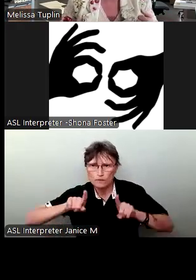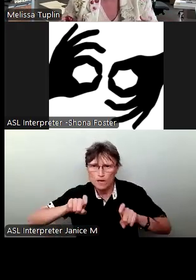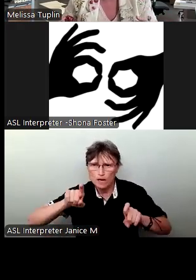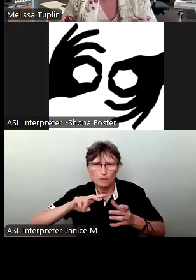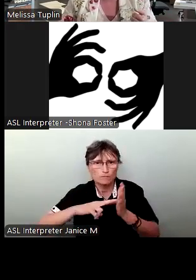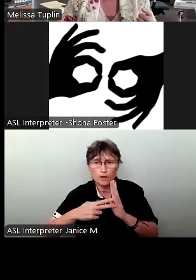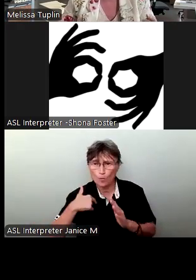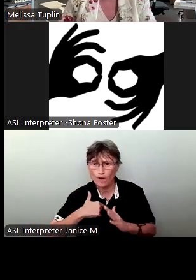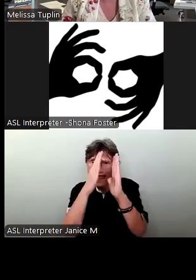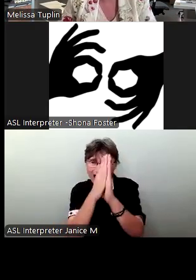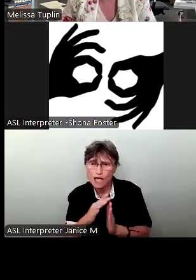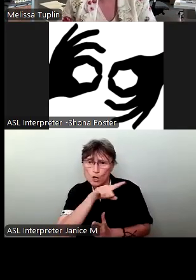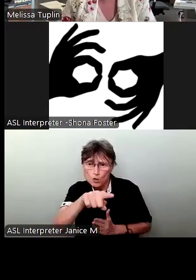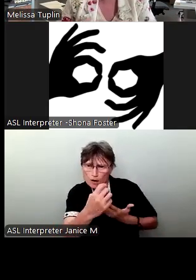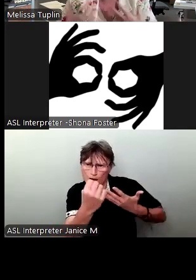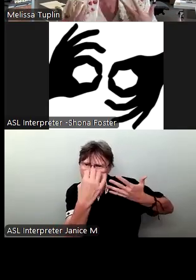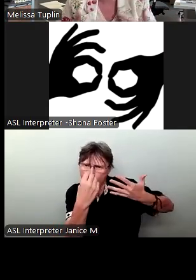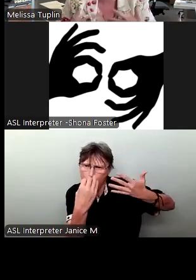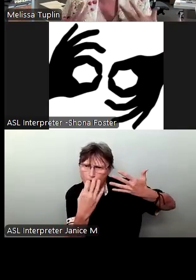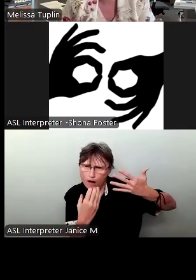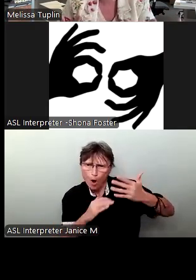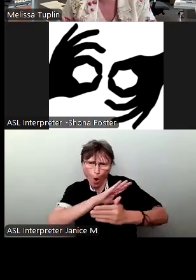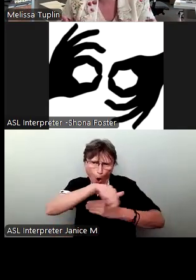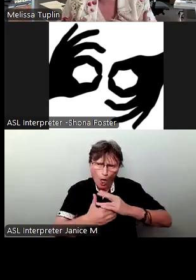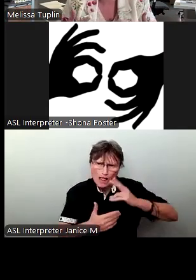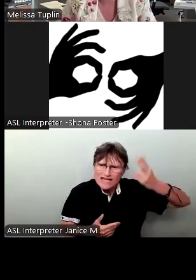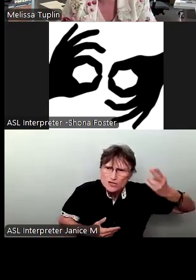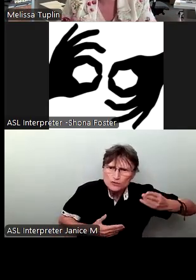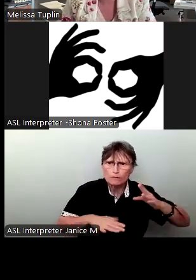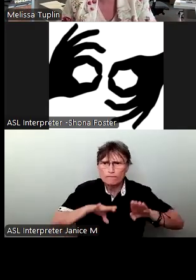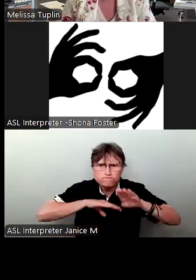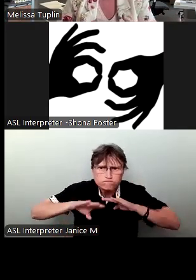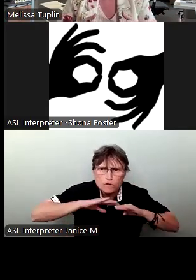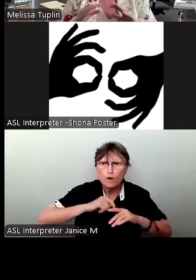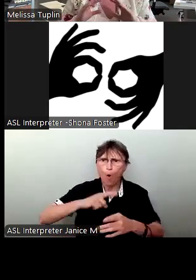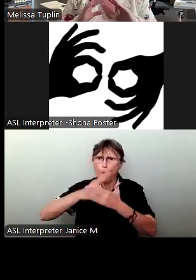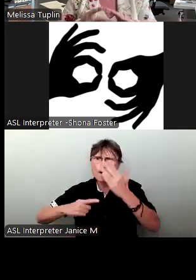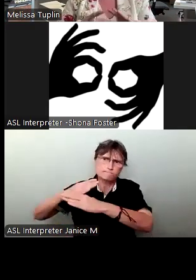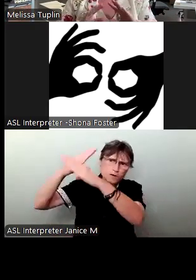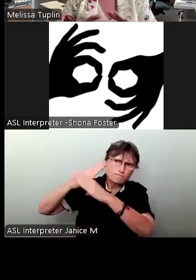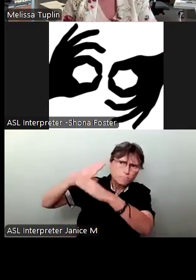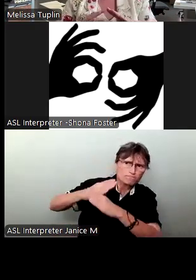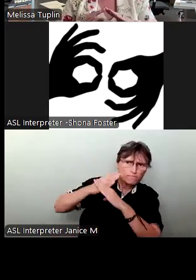systemic or historic barrier that could possibly exist for your organization. Share two or three